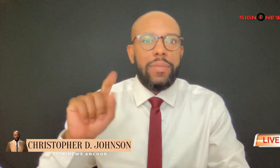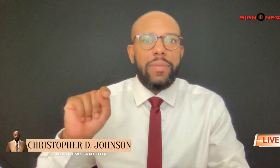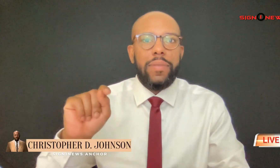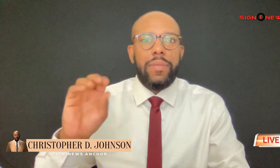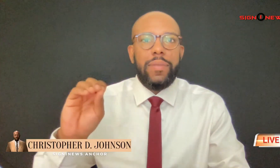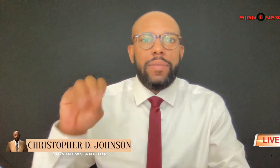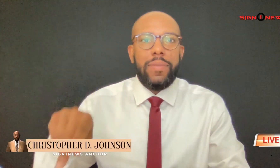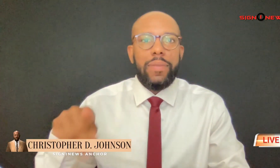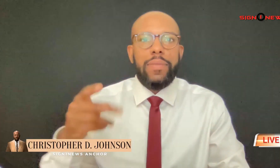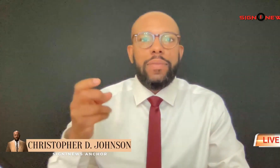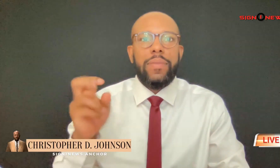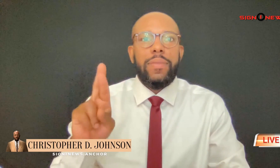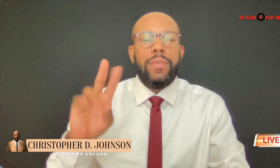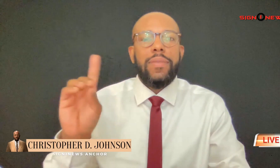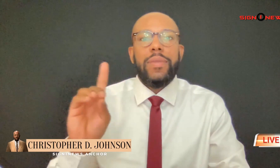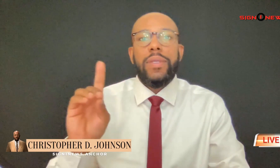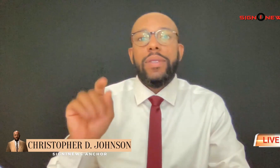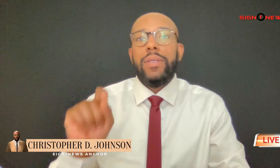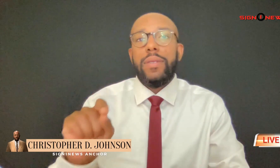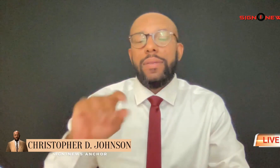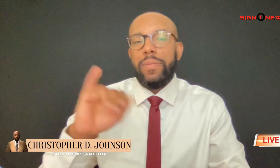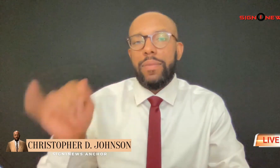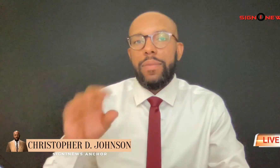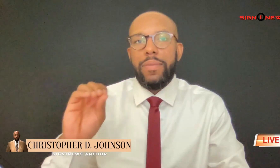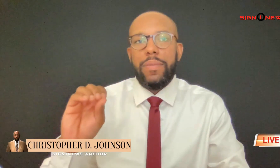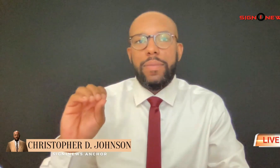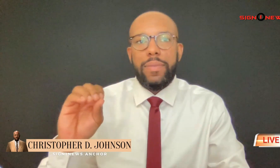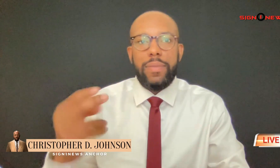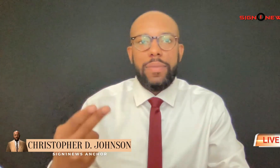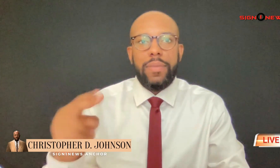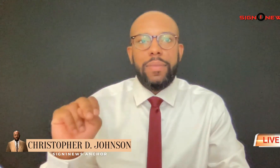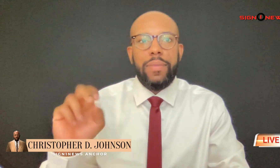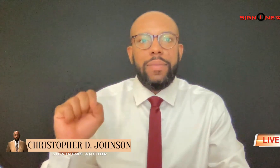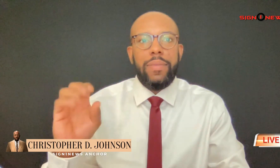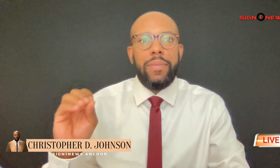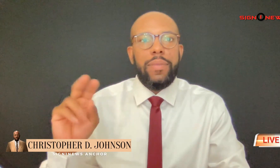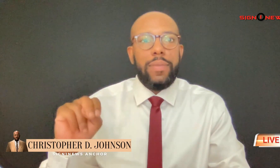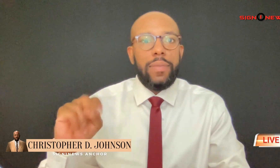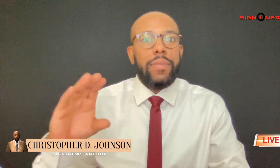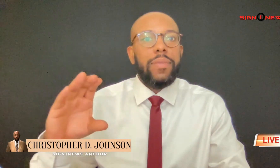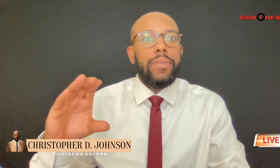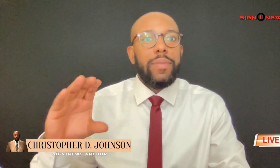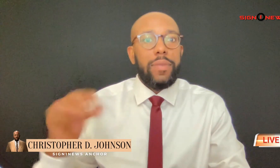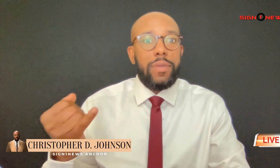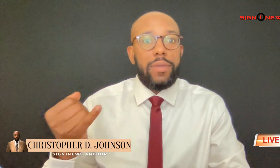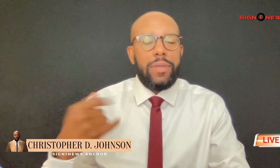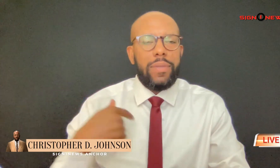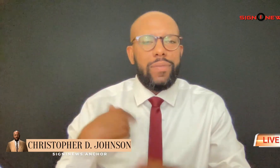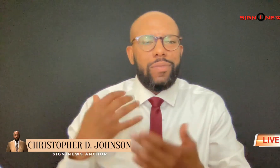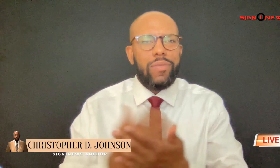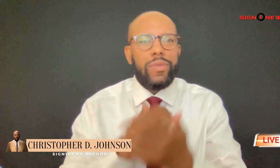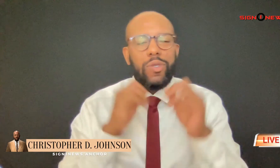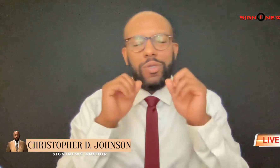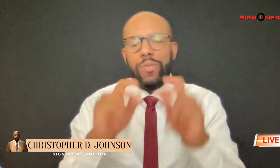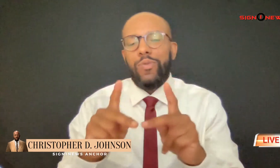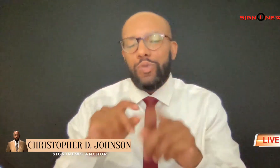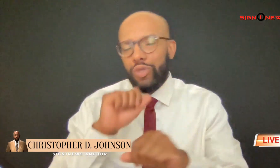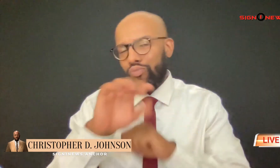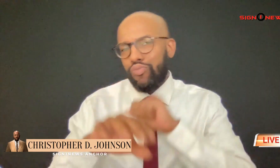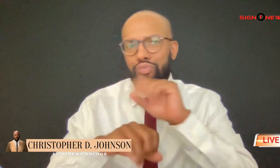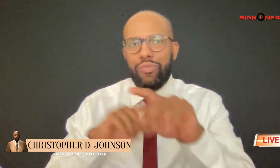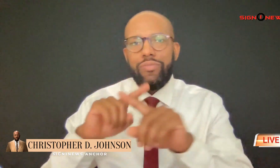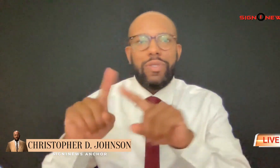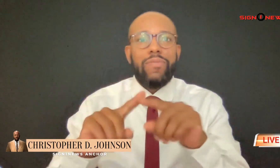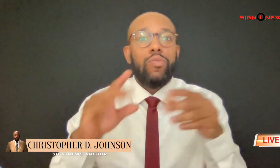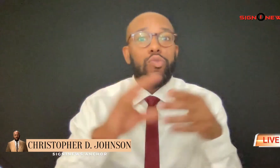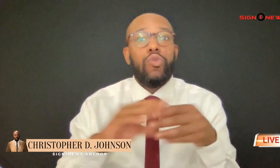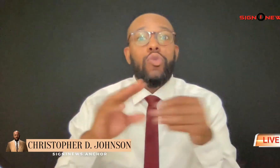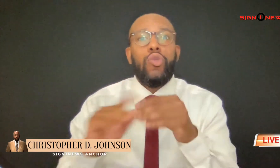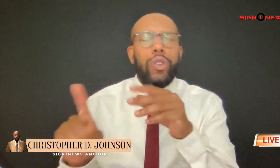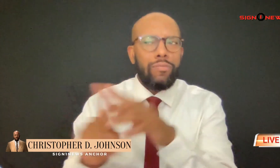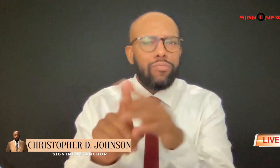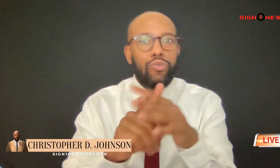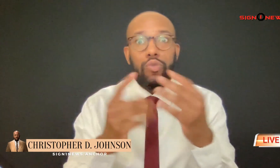anchor Christopher D Johnson is a quick look at the top trending stories making headlines